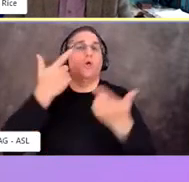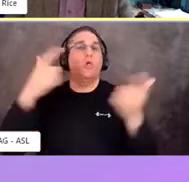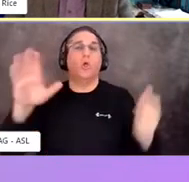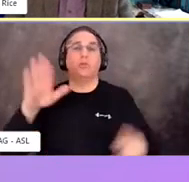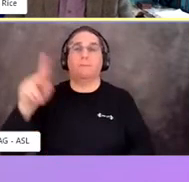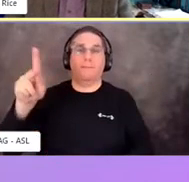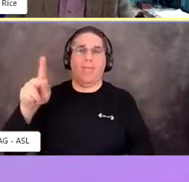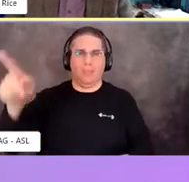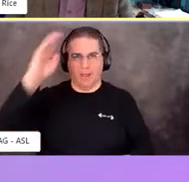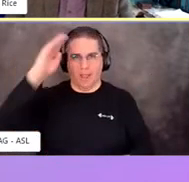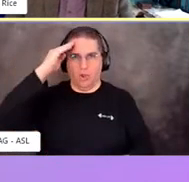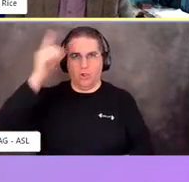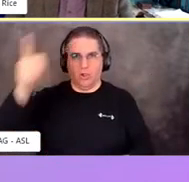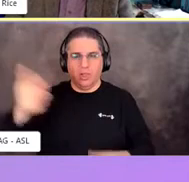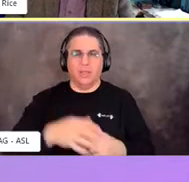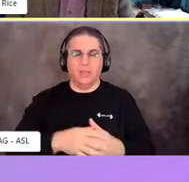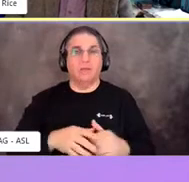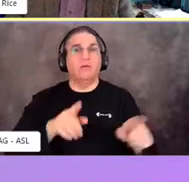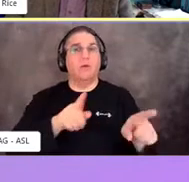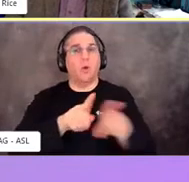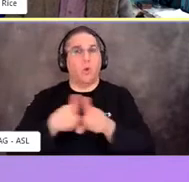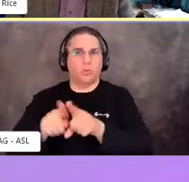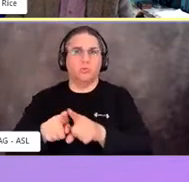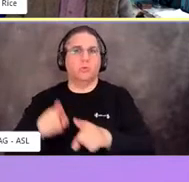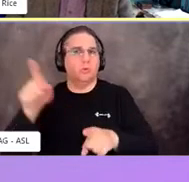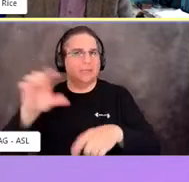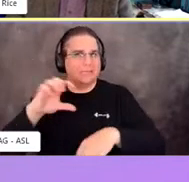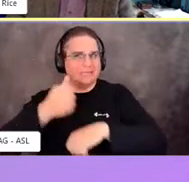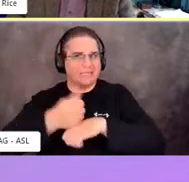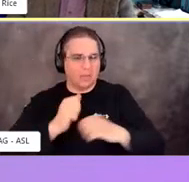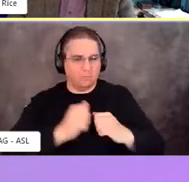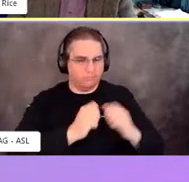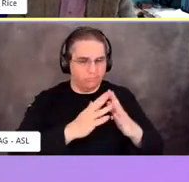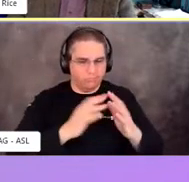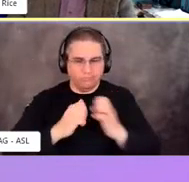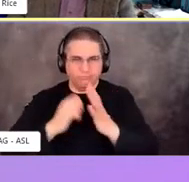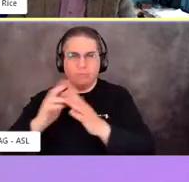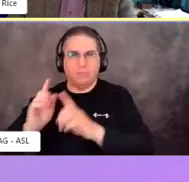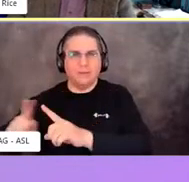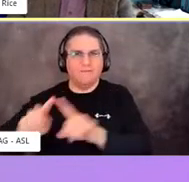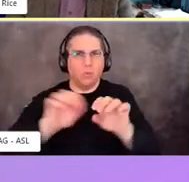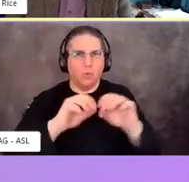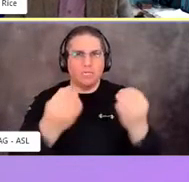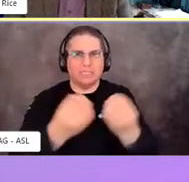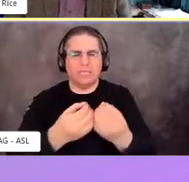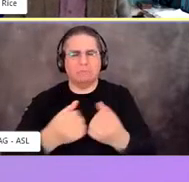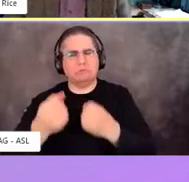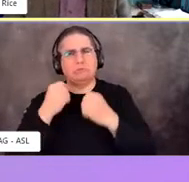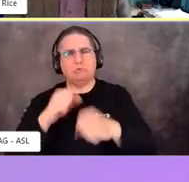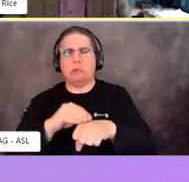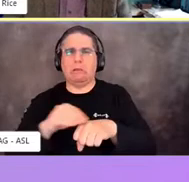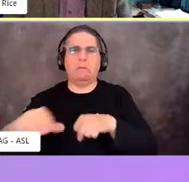huge friends to the center and a massive advocate for accessibility He was a software engineer and he